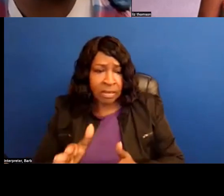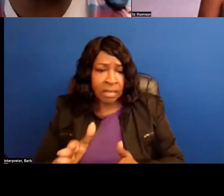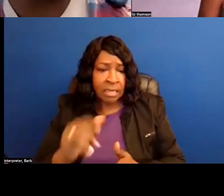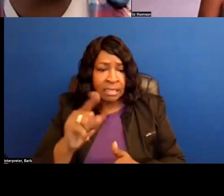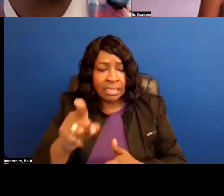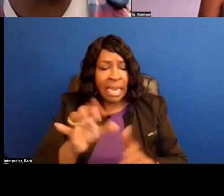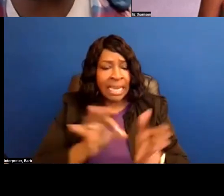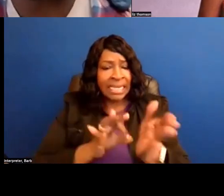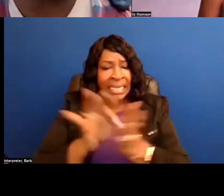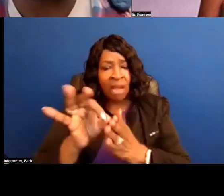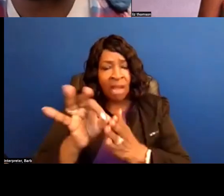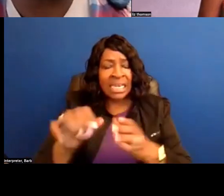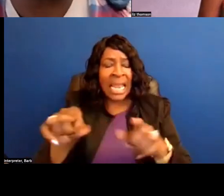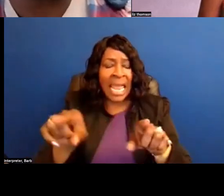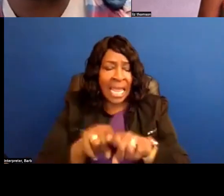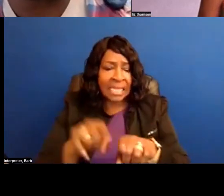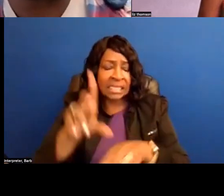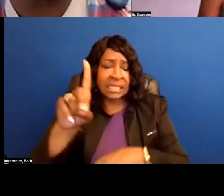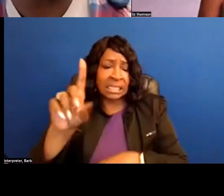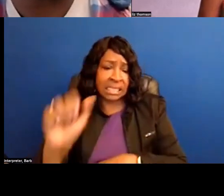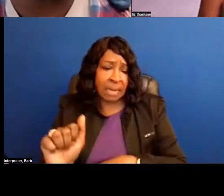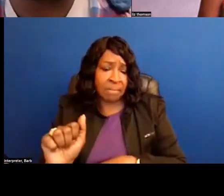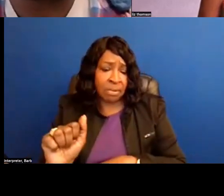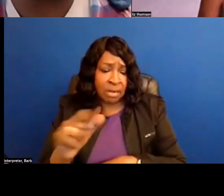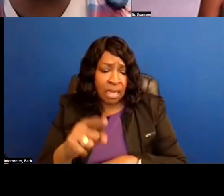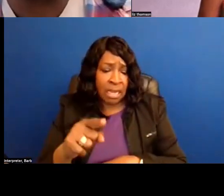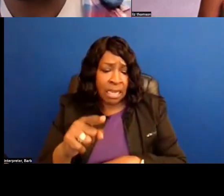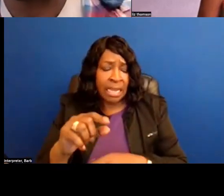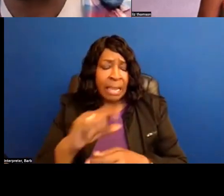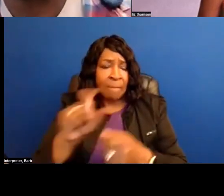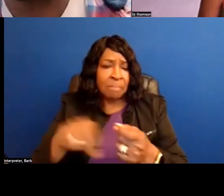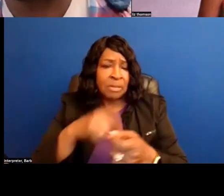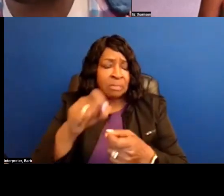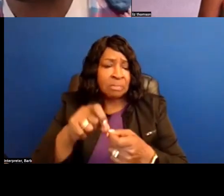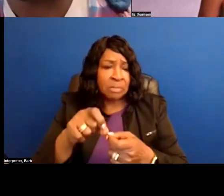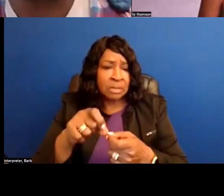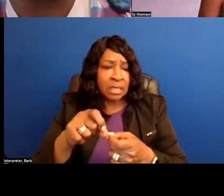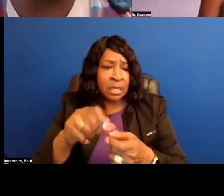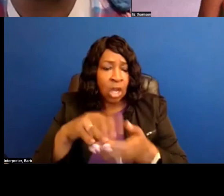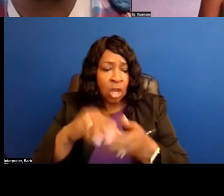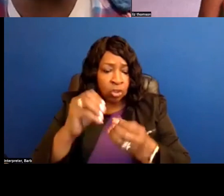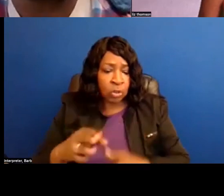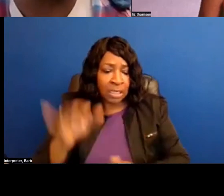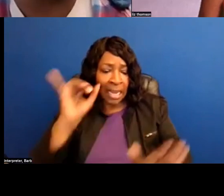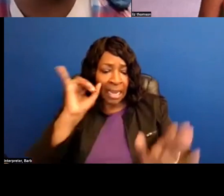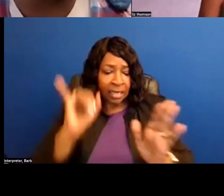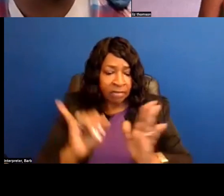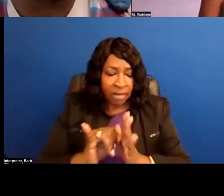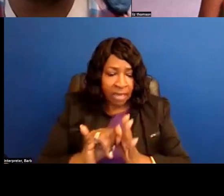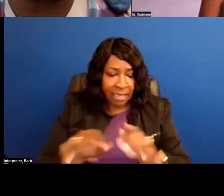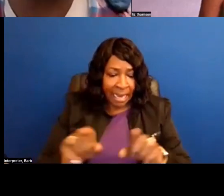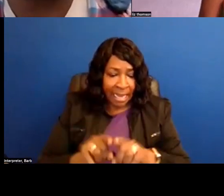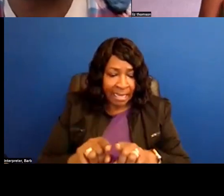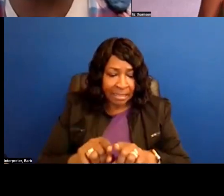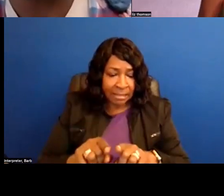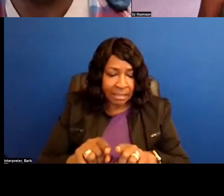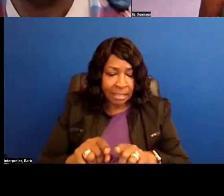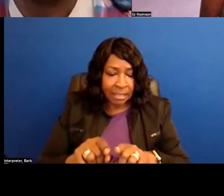in particular, a student who identify as neuro divergent or living with chronic illness seen themselves